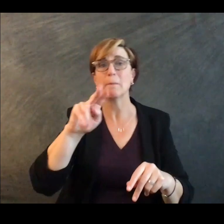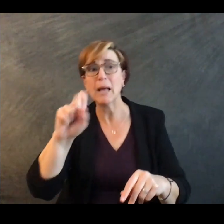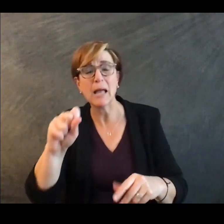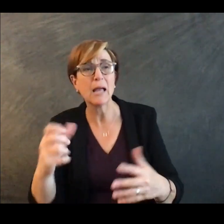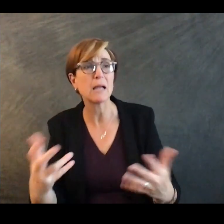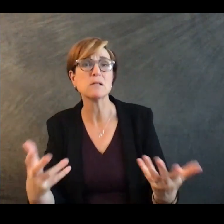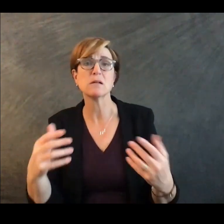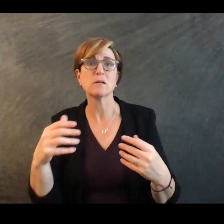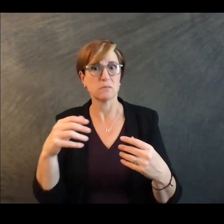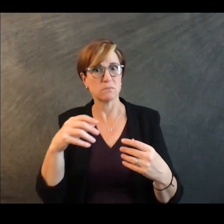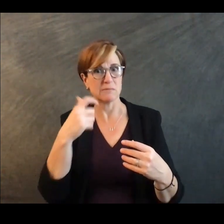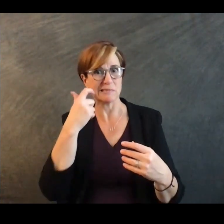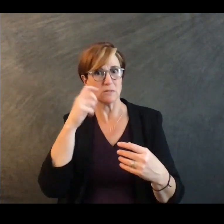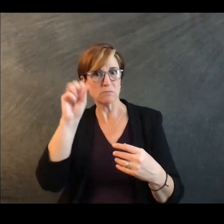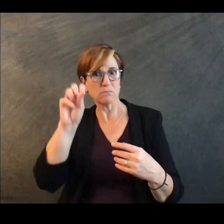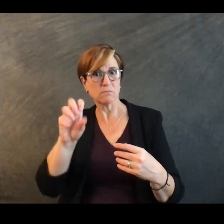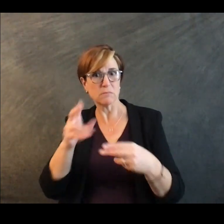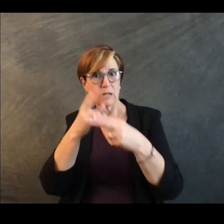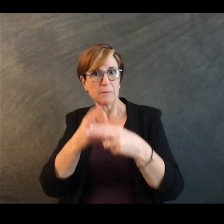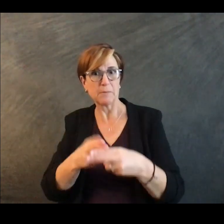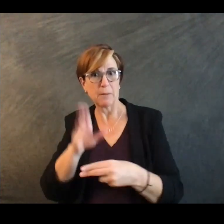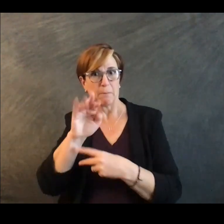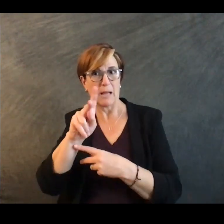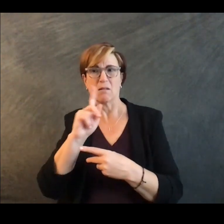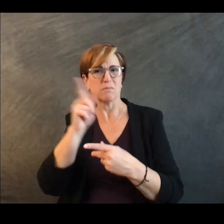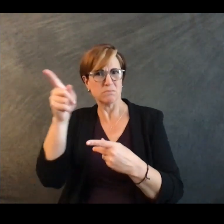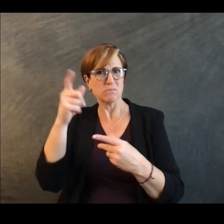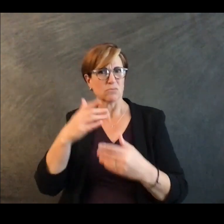banks in the world they stepped up to help small business they're big business